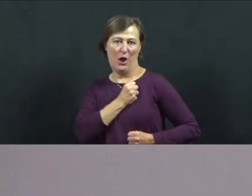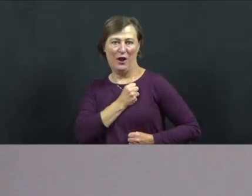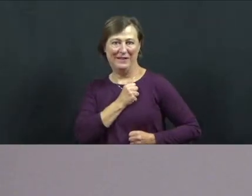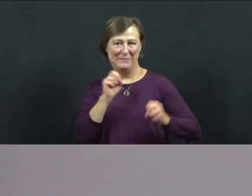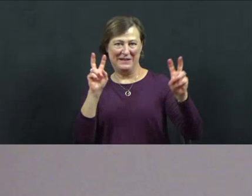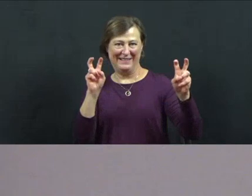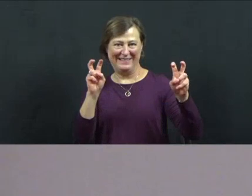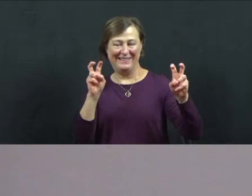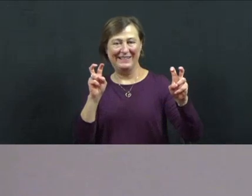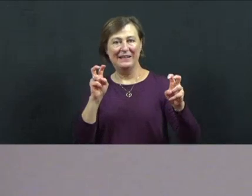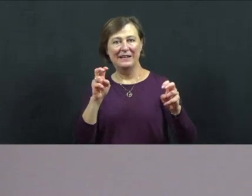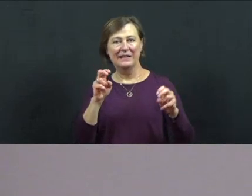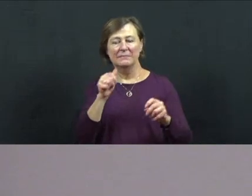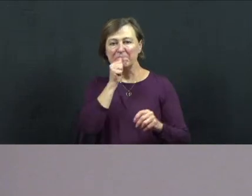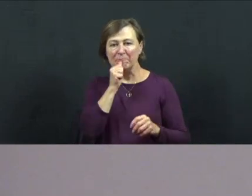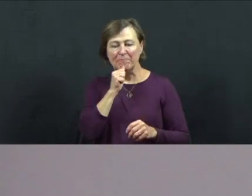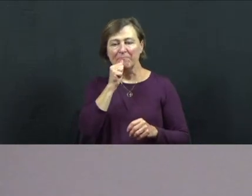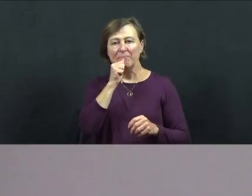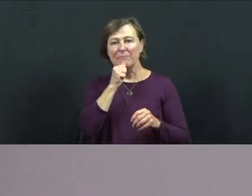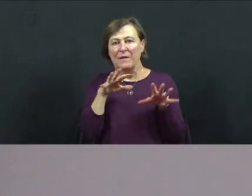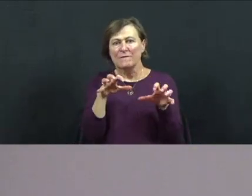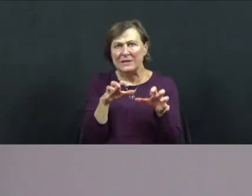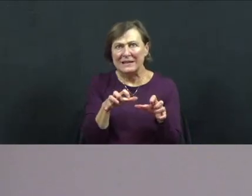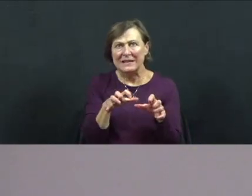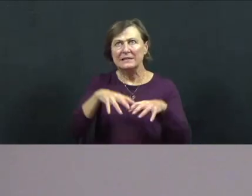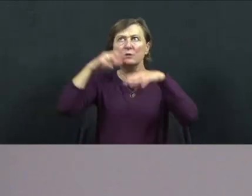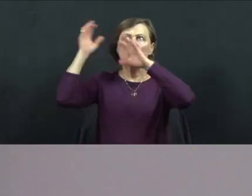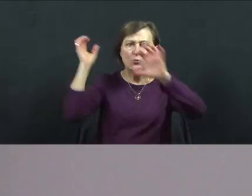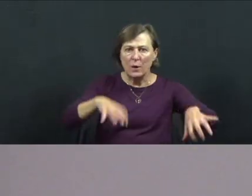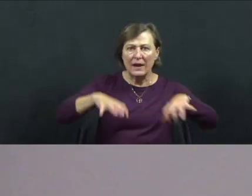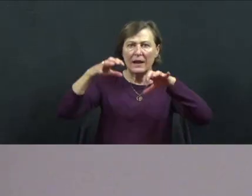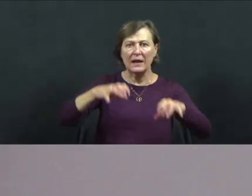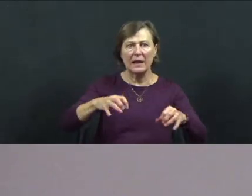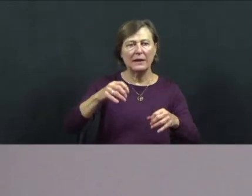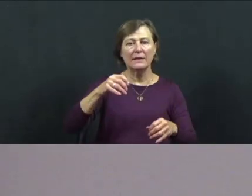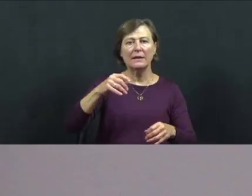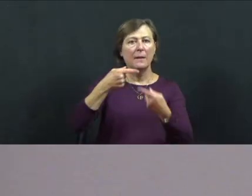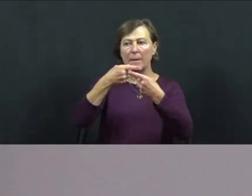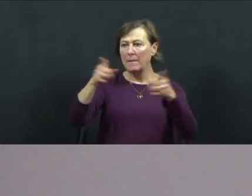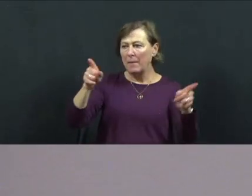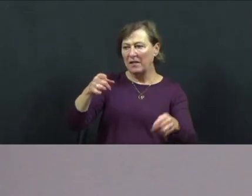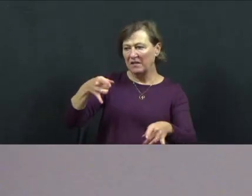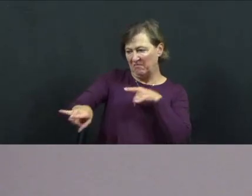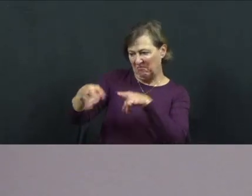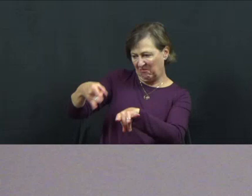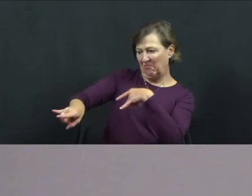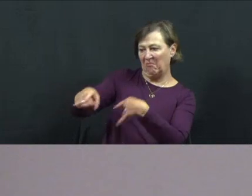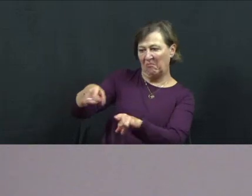pouring rain, public taunting, arrest, and starvation.